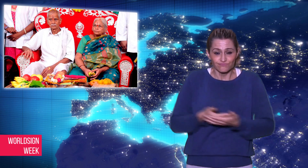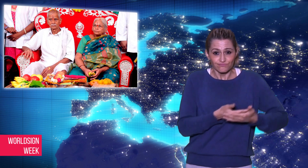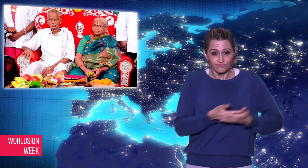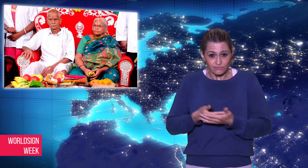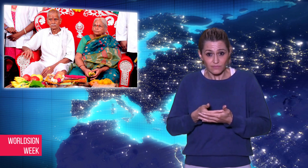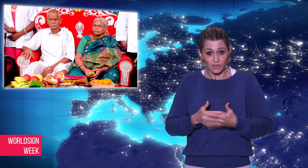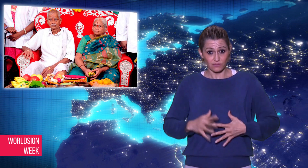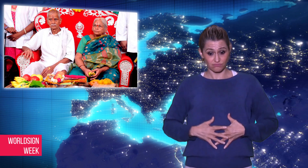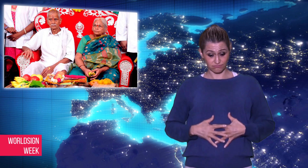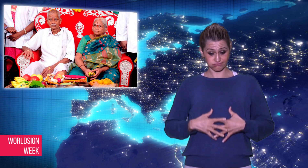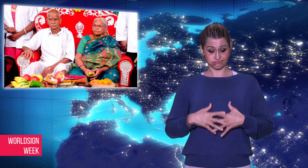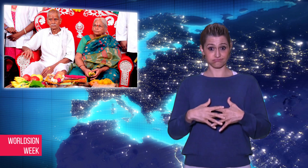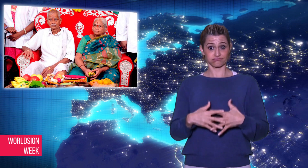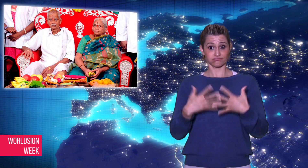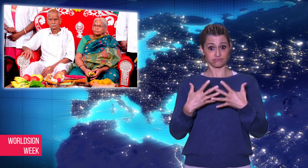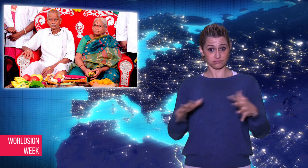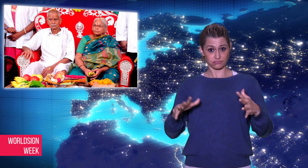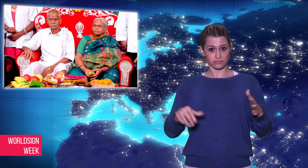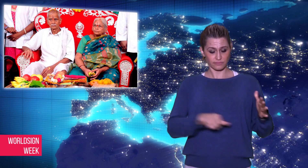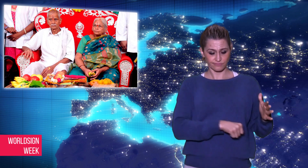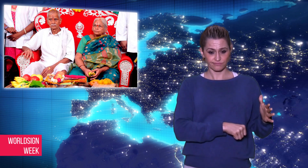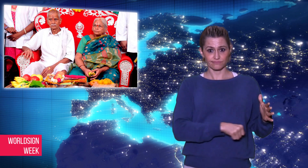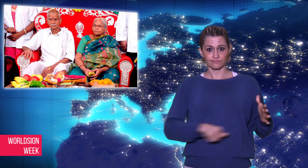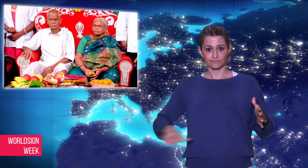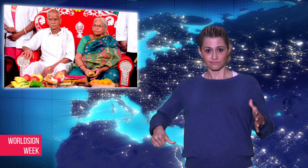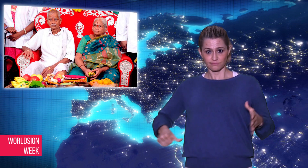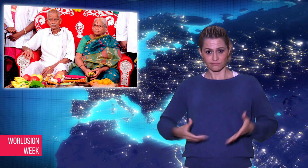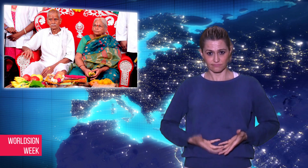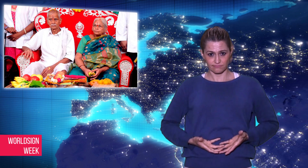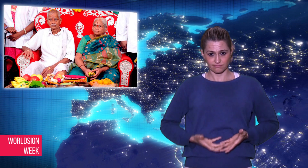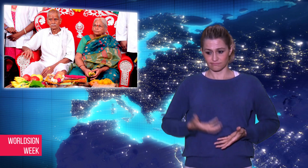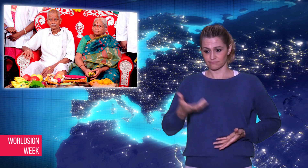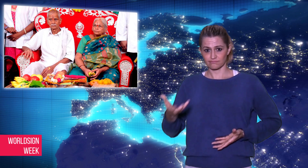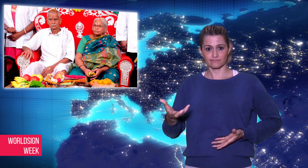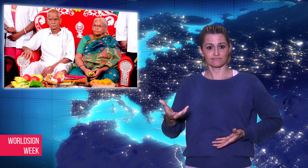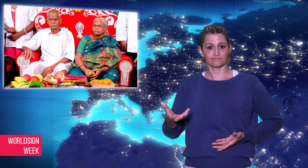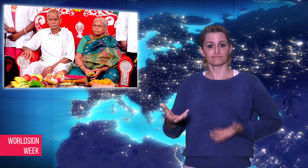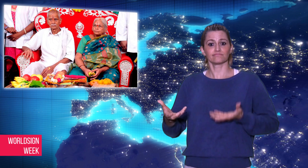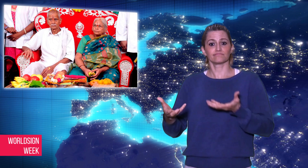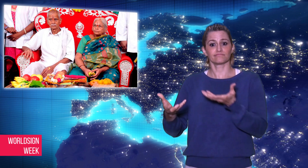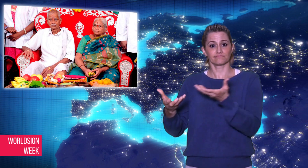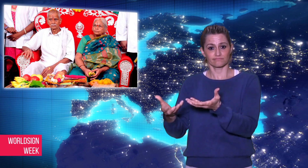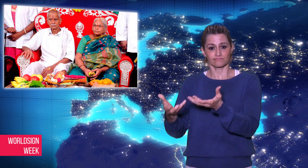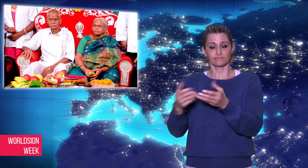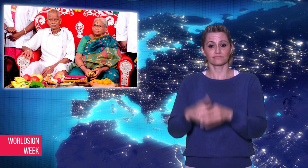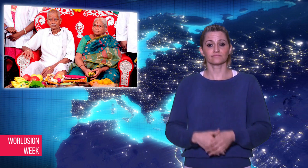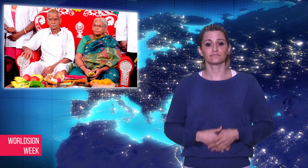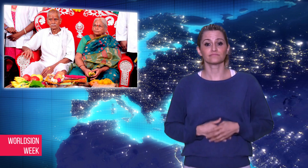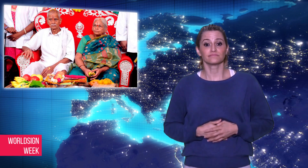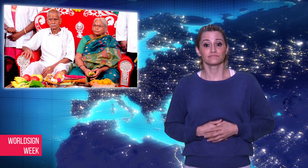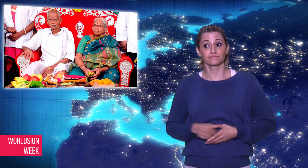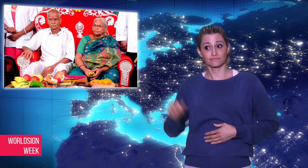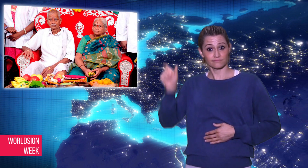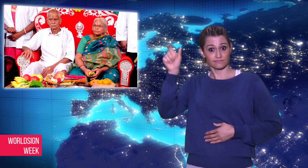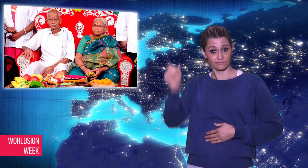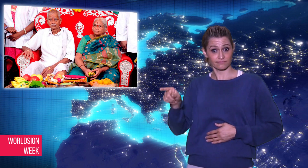The babies were delivered via c-section.